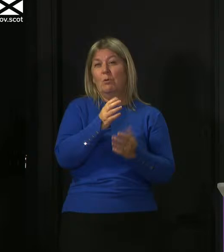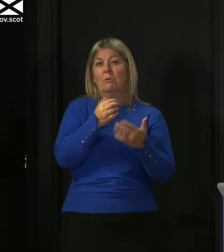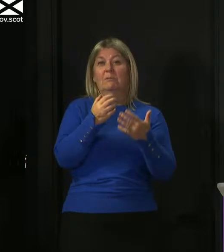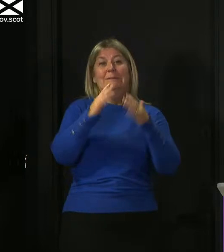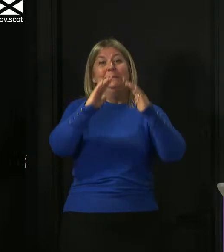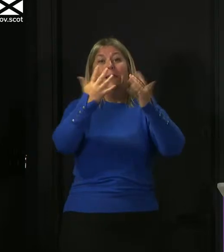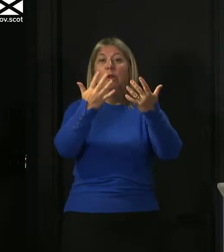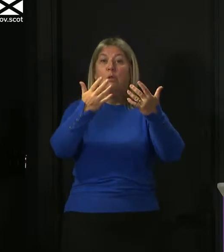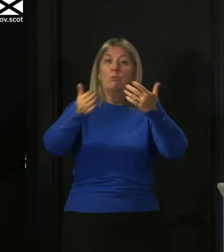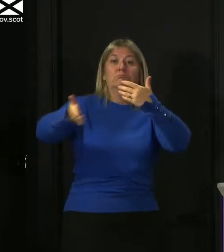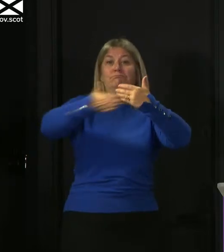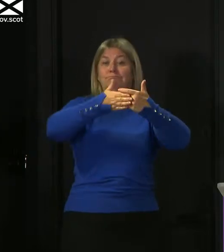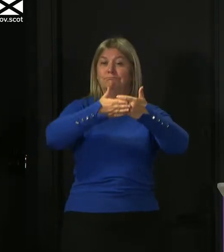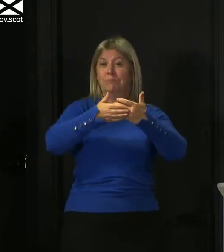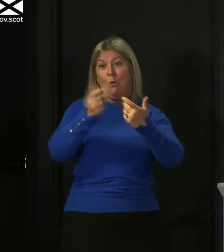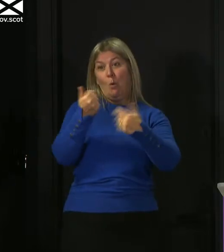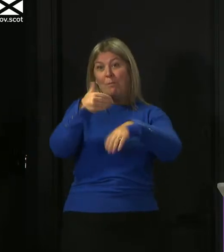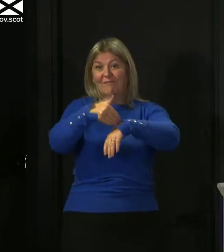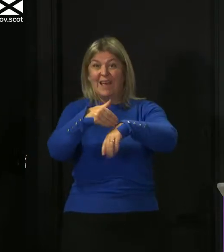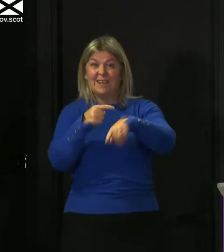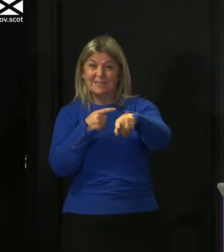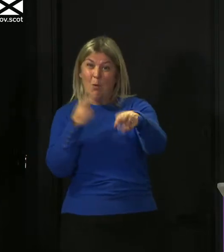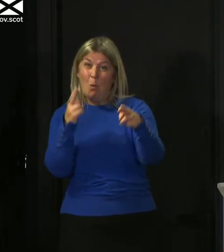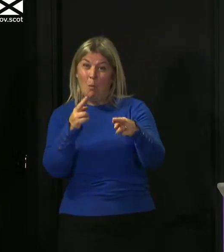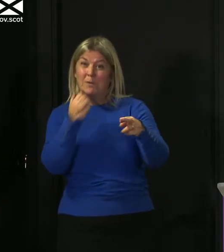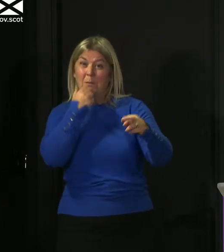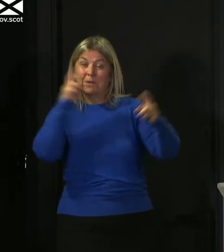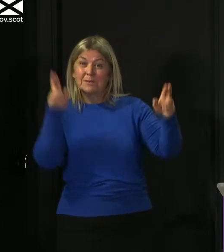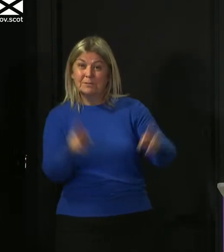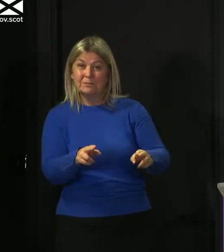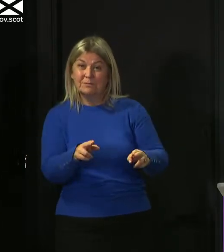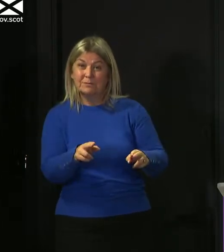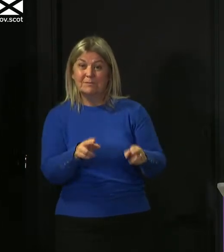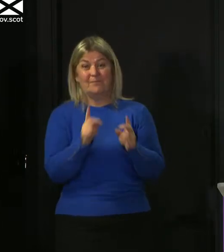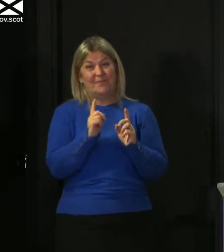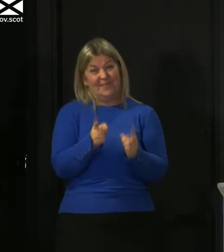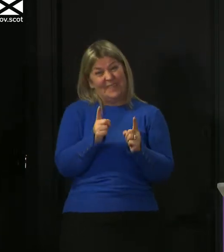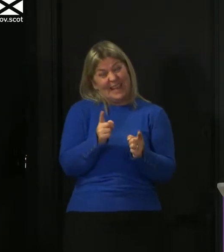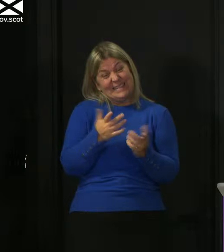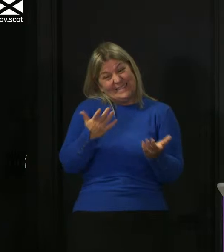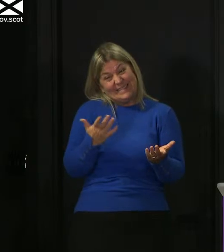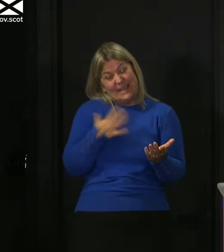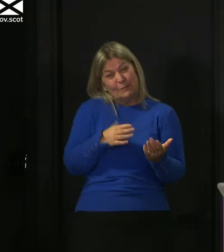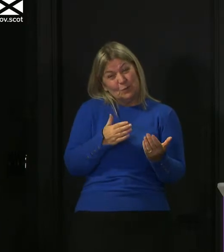that. Although that is one of the areas where to be frank, we may have to go further for a period.